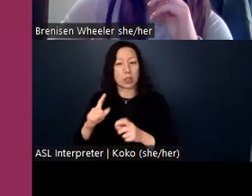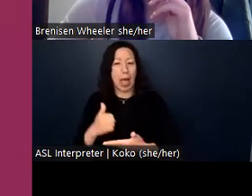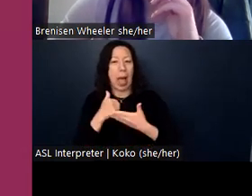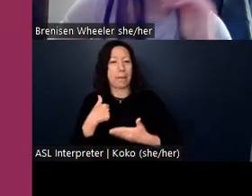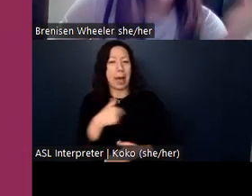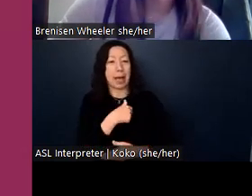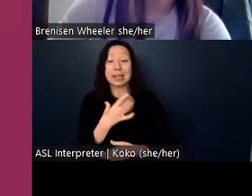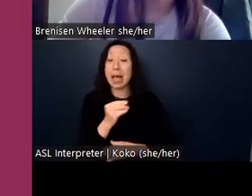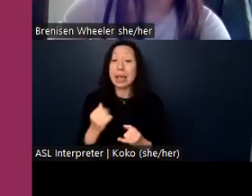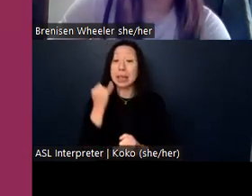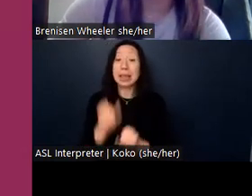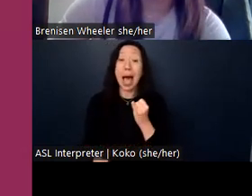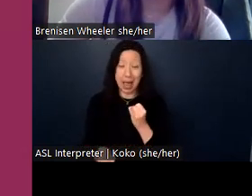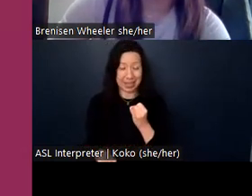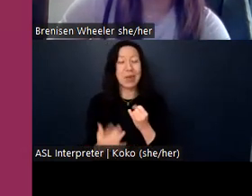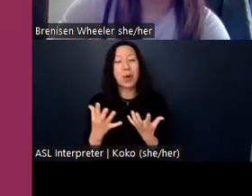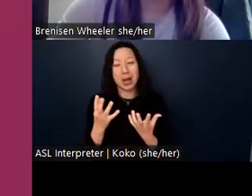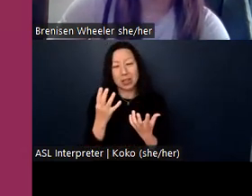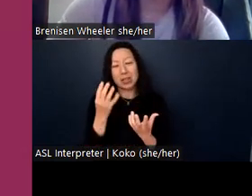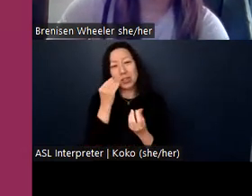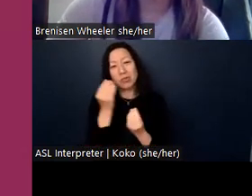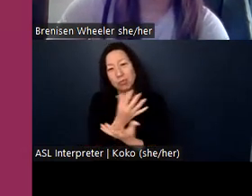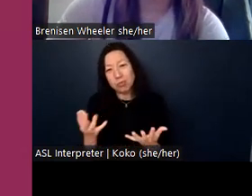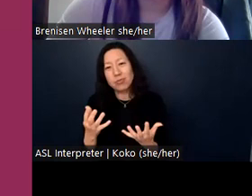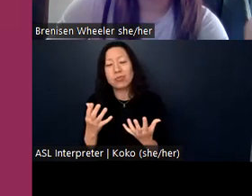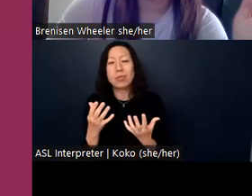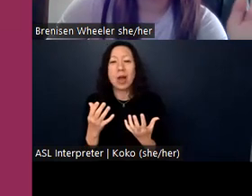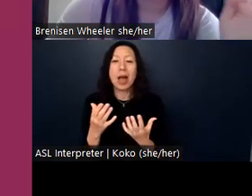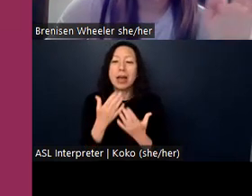lastly let's extend a lot of gratitude all of you for attending the training today.